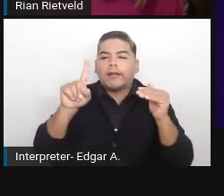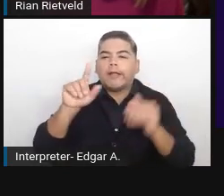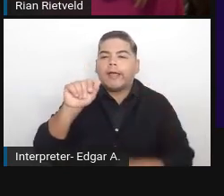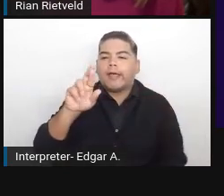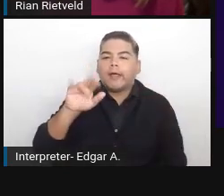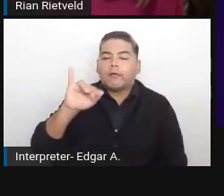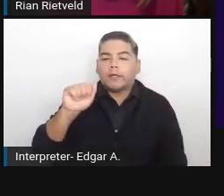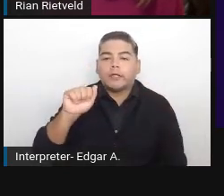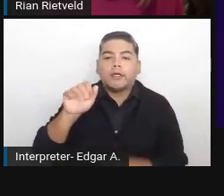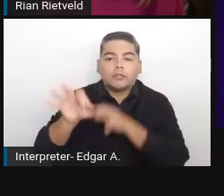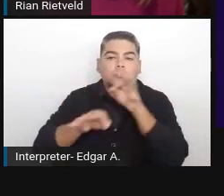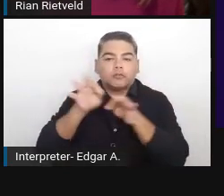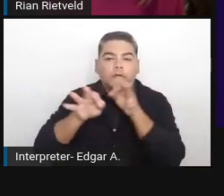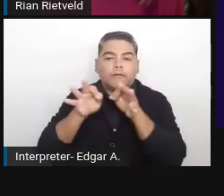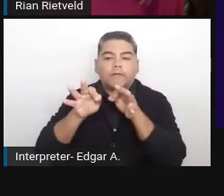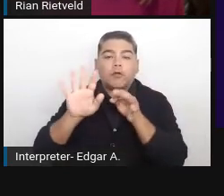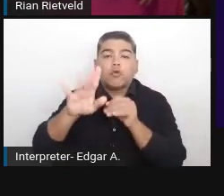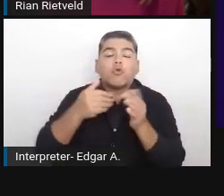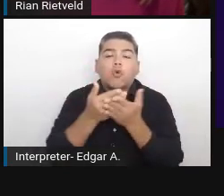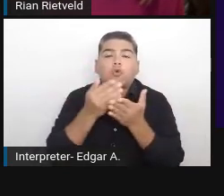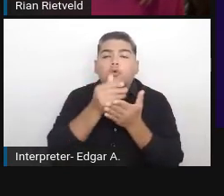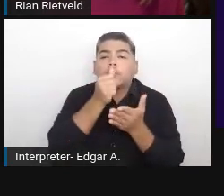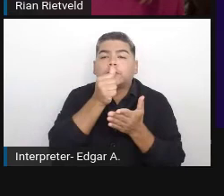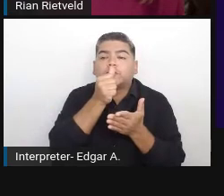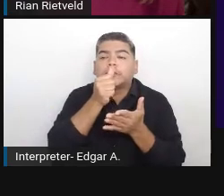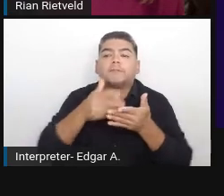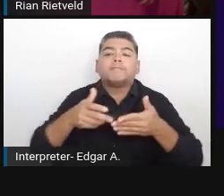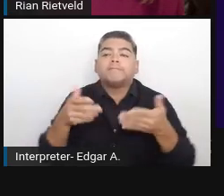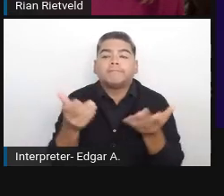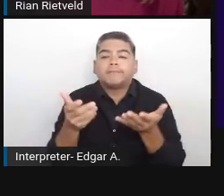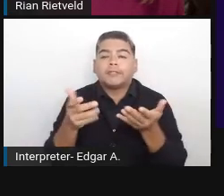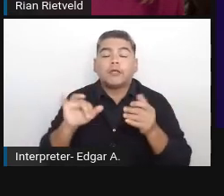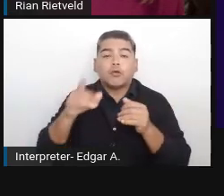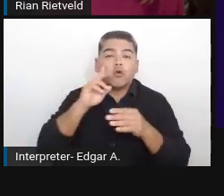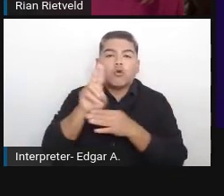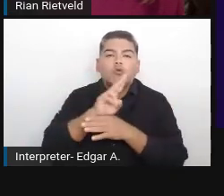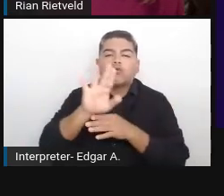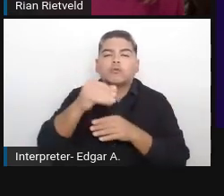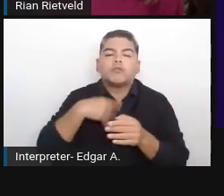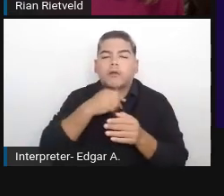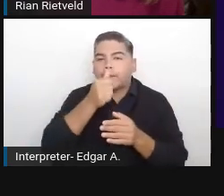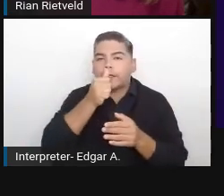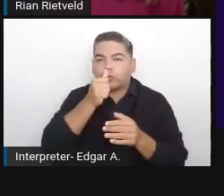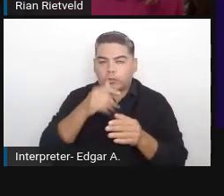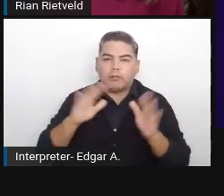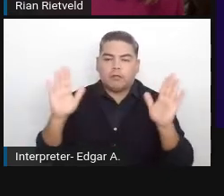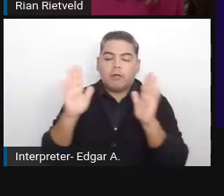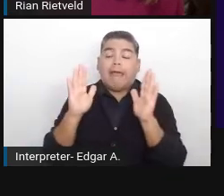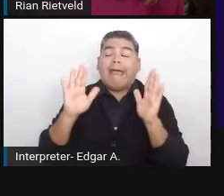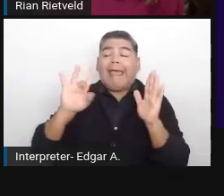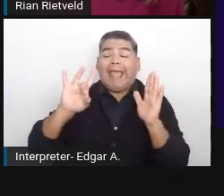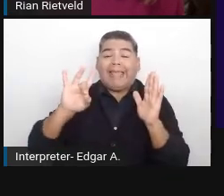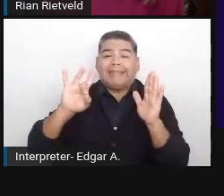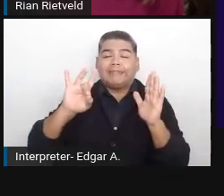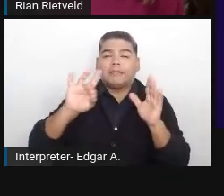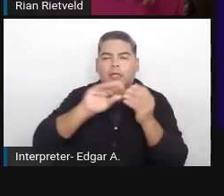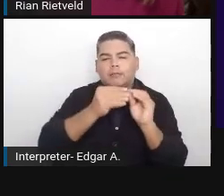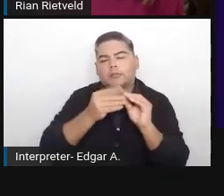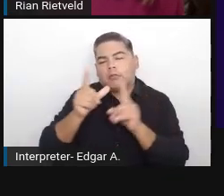Your new password, secured edit text, main, Please use a password of minimal 8 characters. I agree with the terms and conditions.